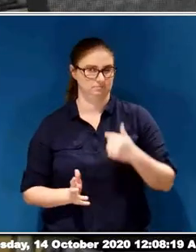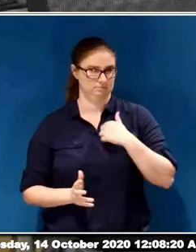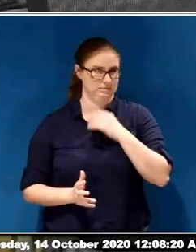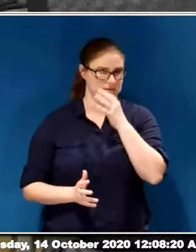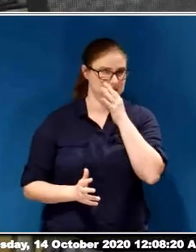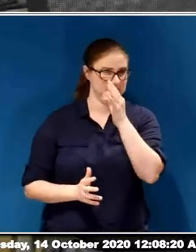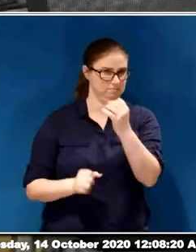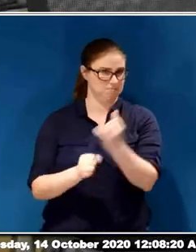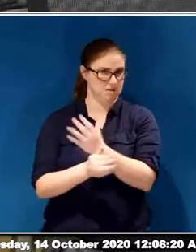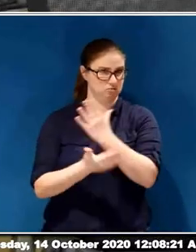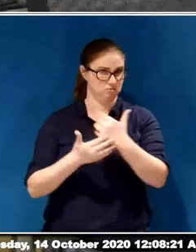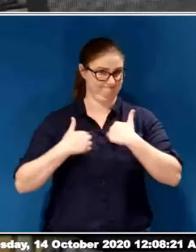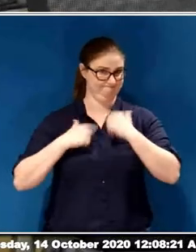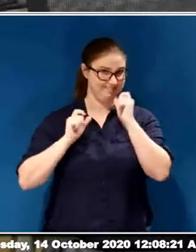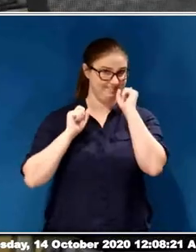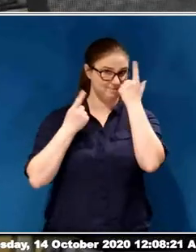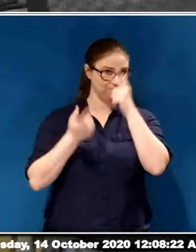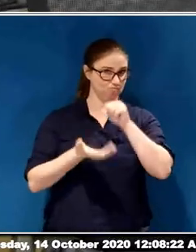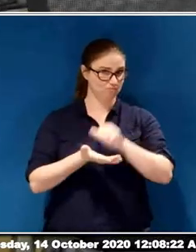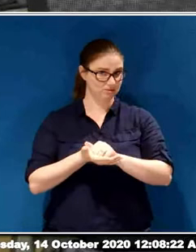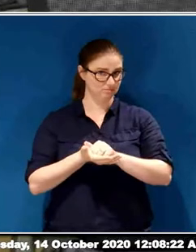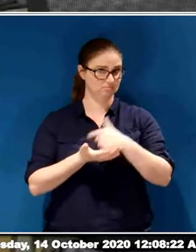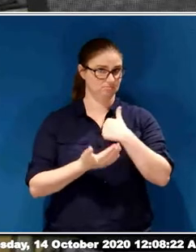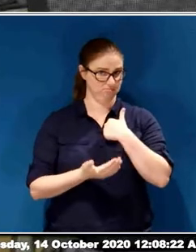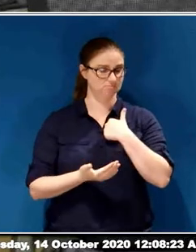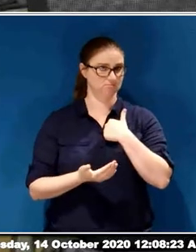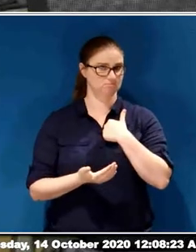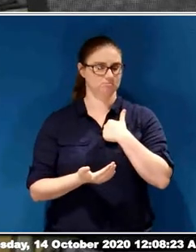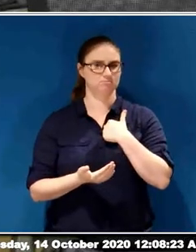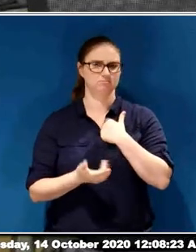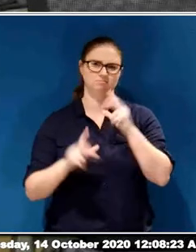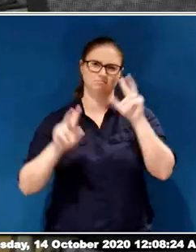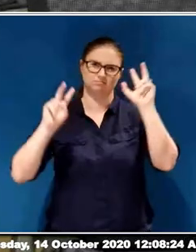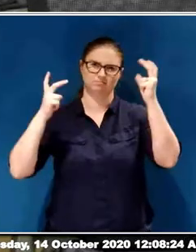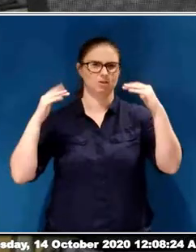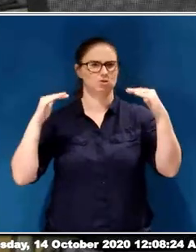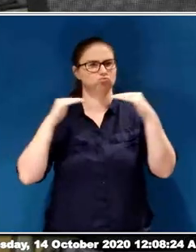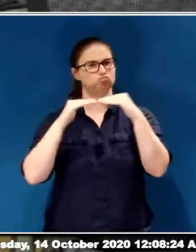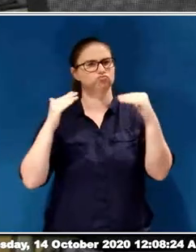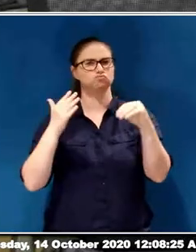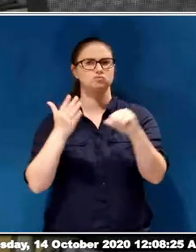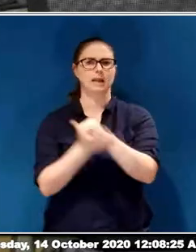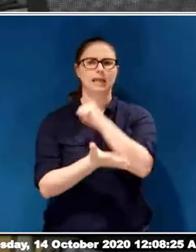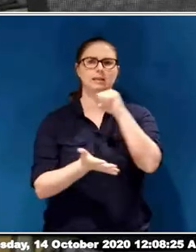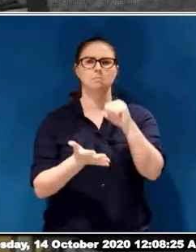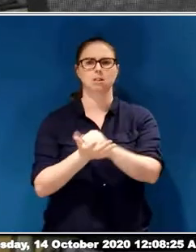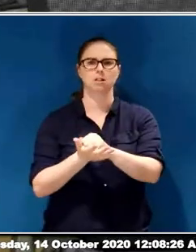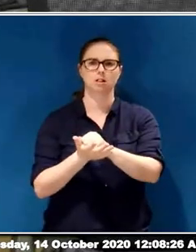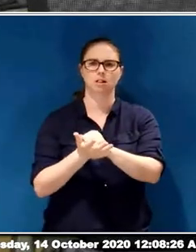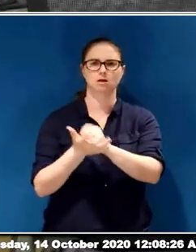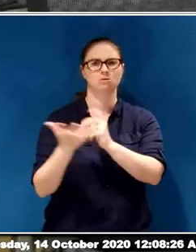Do you regard it as being absolutely critical to genuine inclusion, that it's